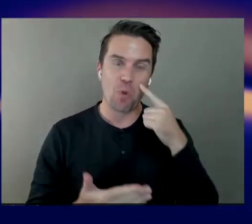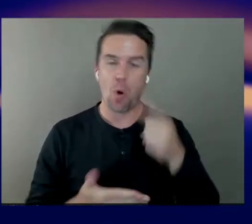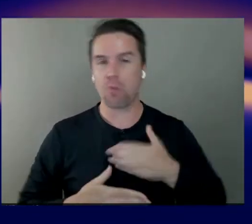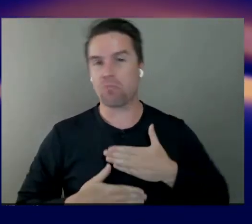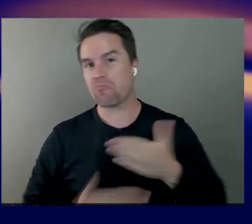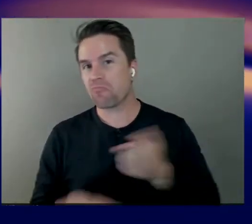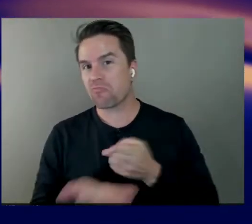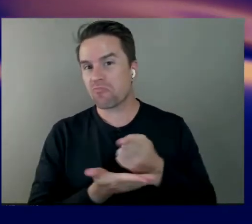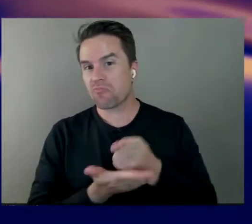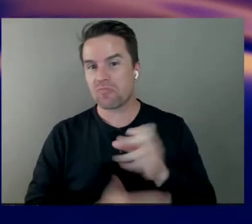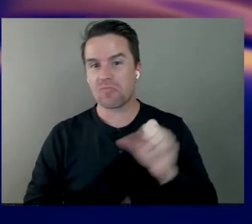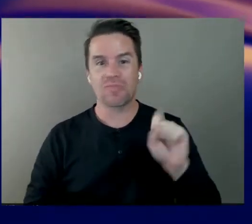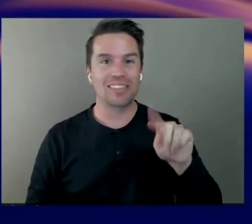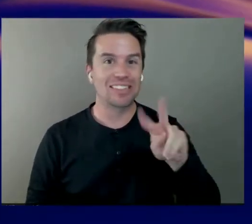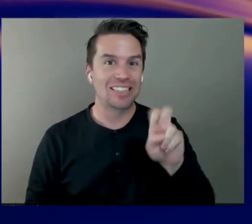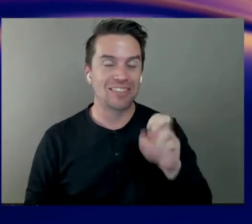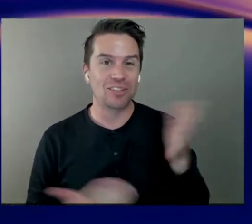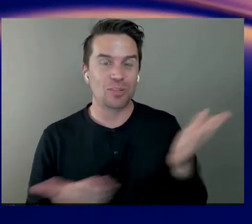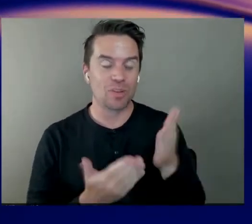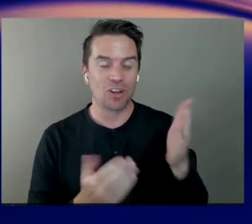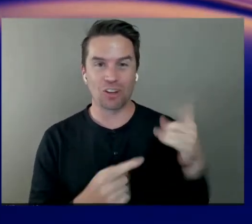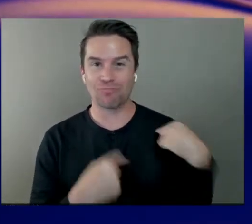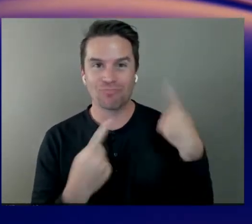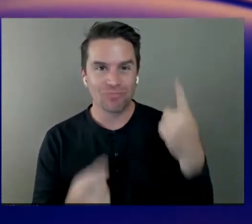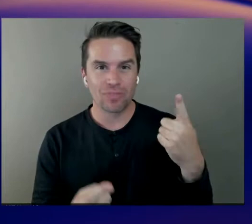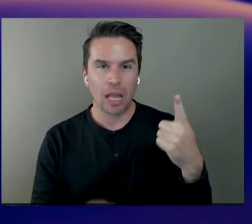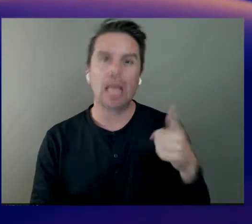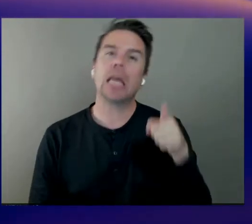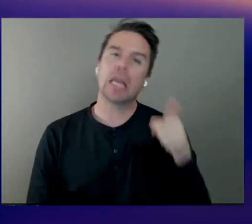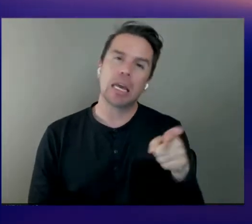and he's he's faking losing his voice, he's gaslighting us.